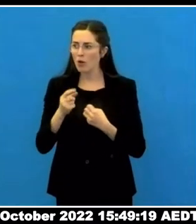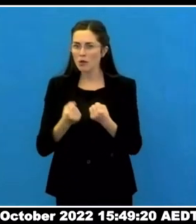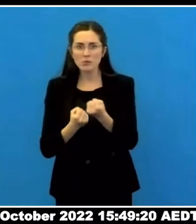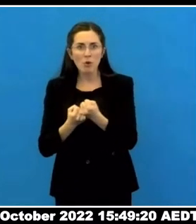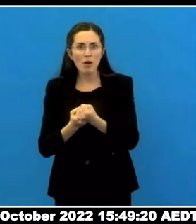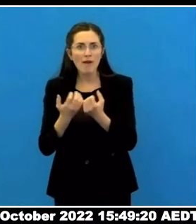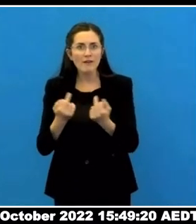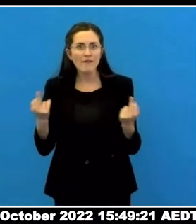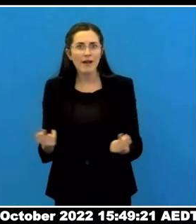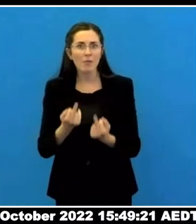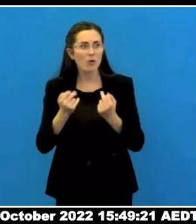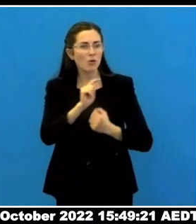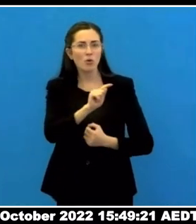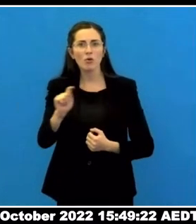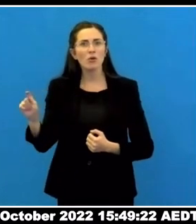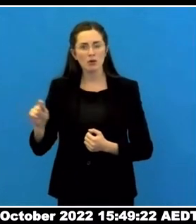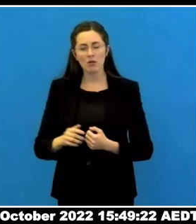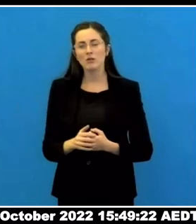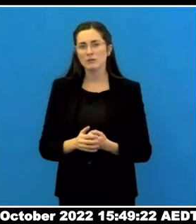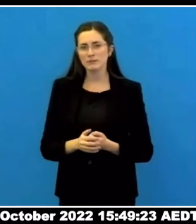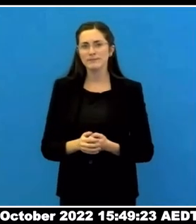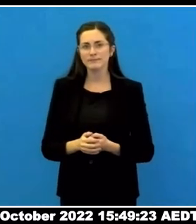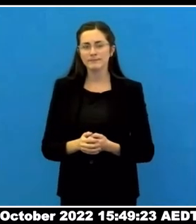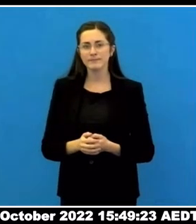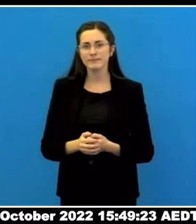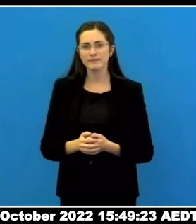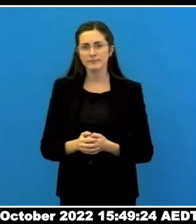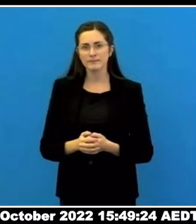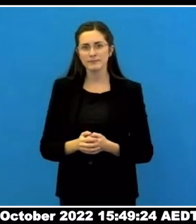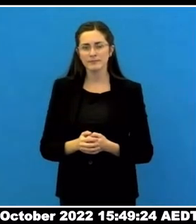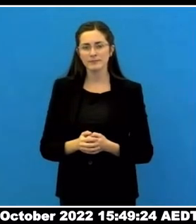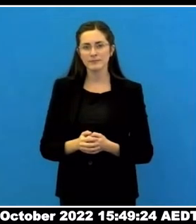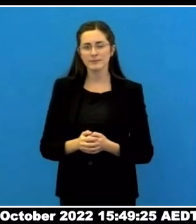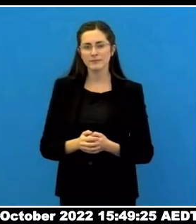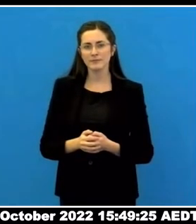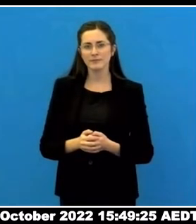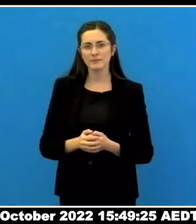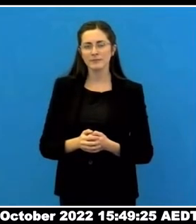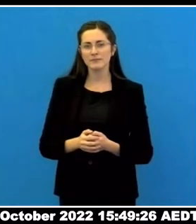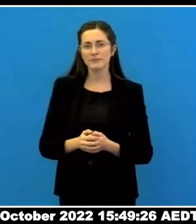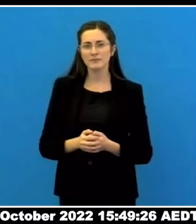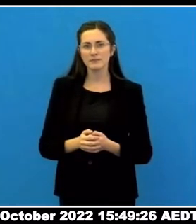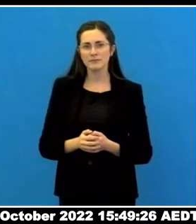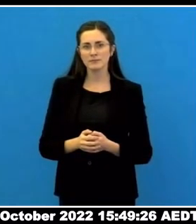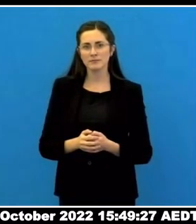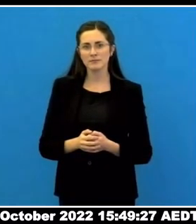That's in turn to give them, you know, a support in this you know, issue.